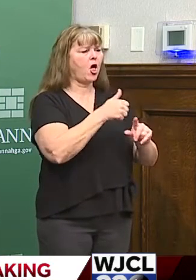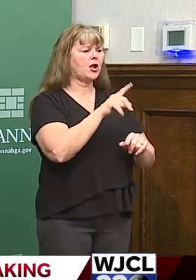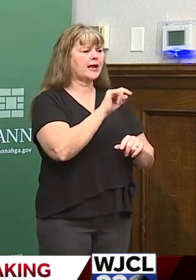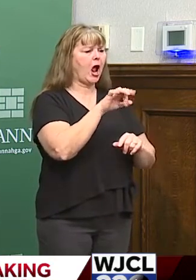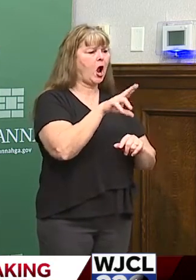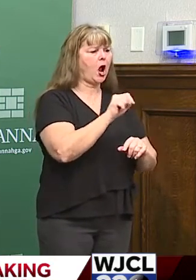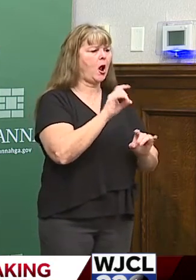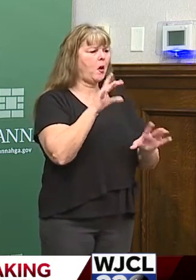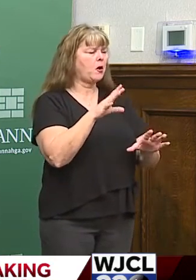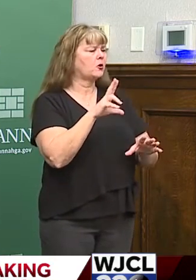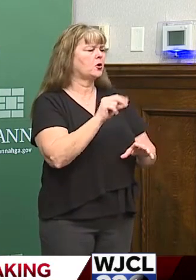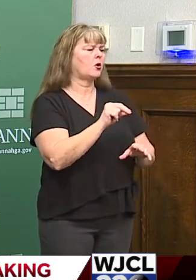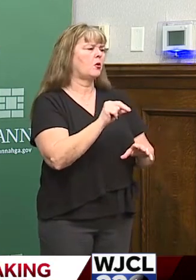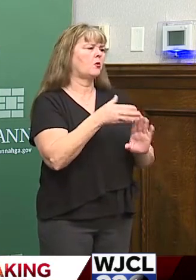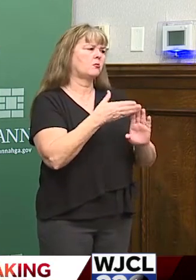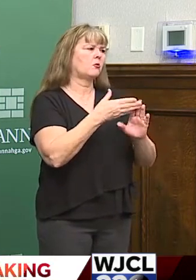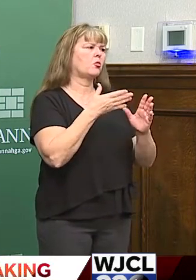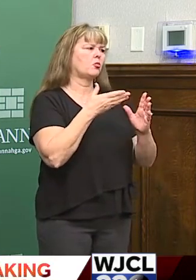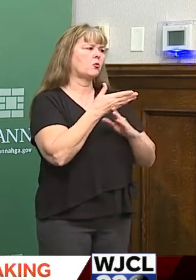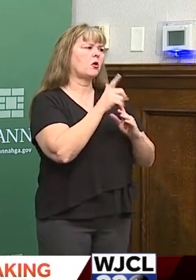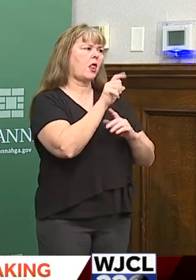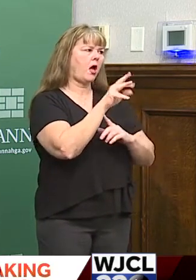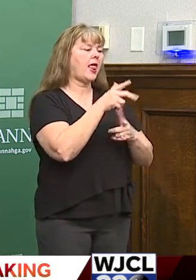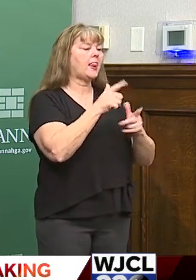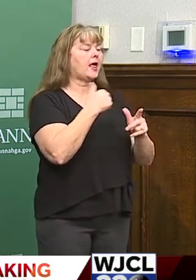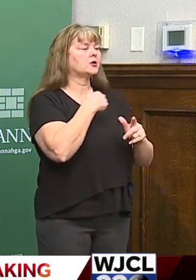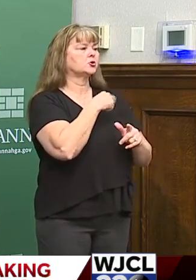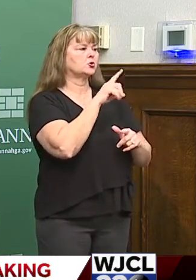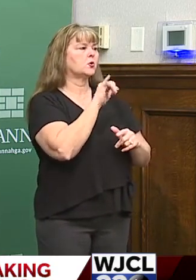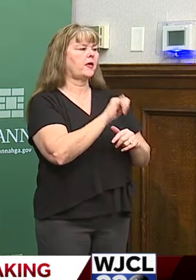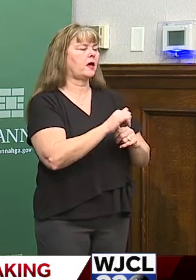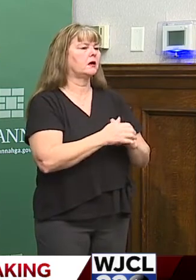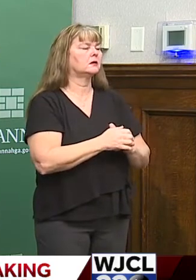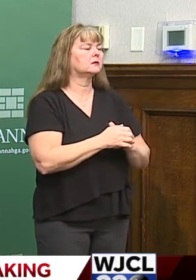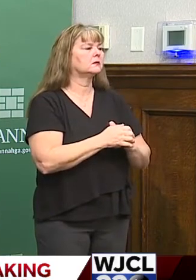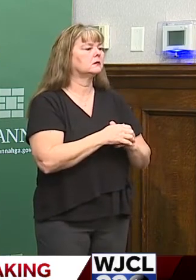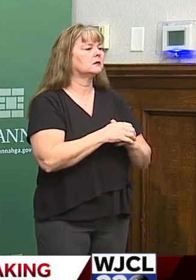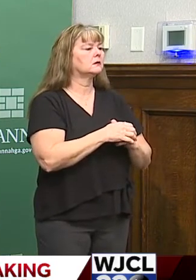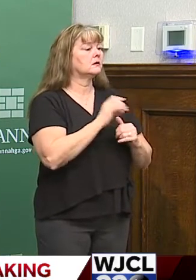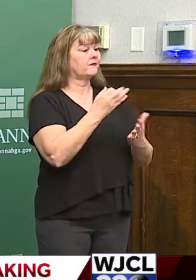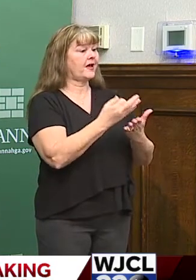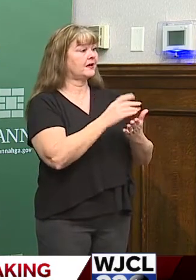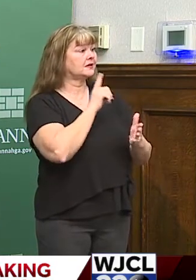I HEARD PEOPLE ALL OVER THE COUNTRY, WE'RE BEING TYRANTS AND DOING BIG BROTHER, NO, WE'RE OPERATING WITHIN THE LAW.